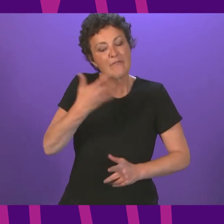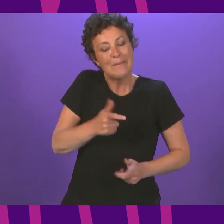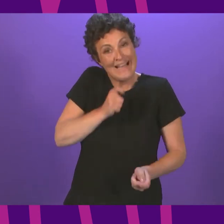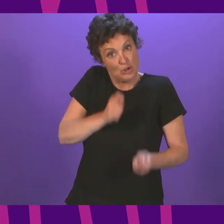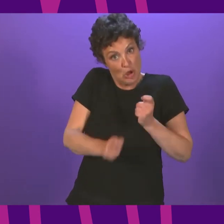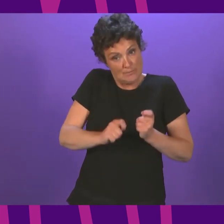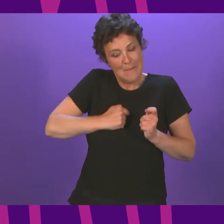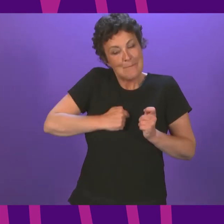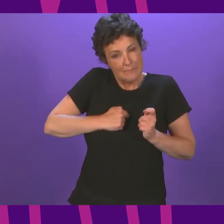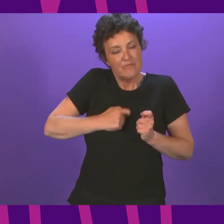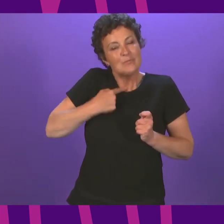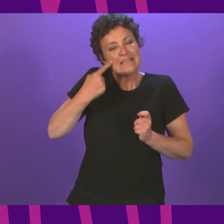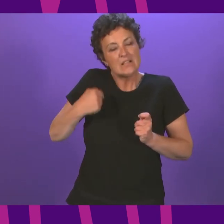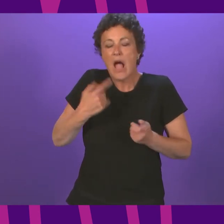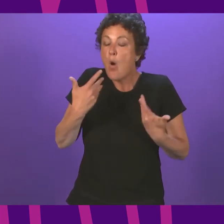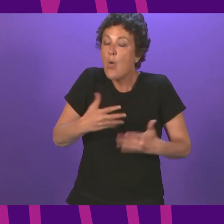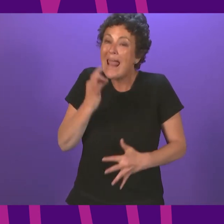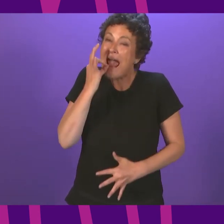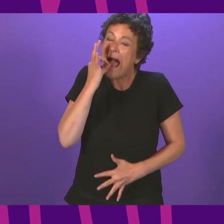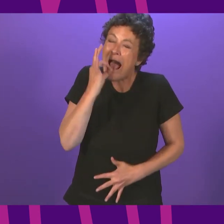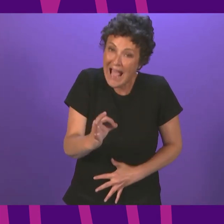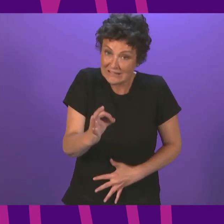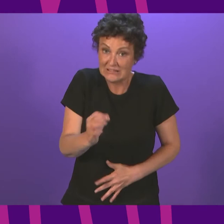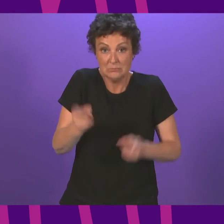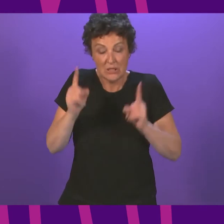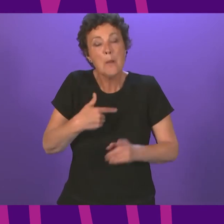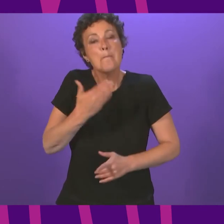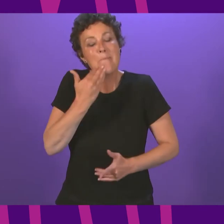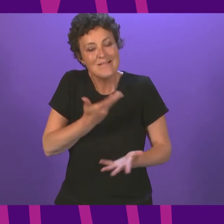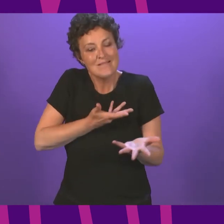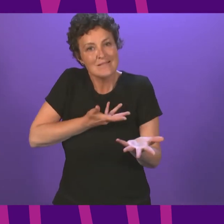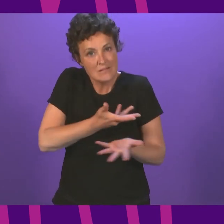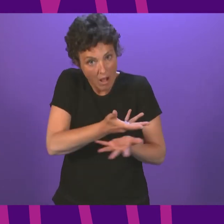yesterday to simply require ministers to consult private bus companies and local authorities